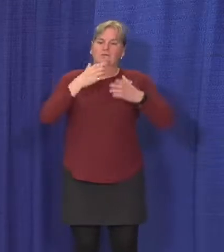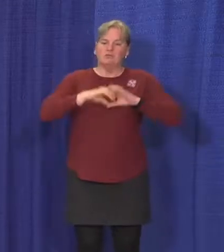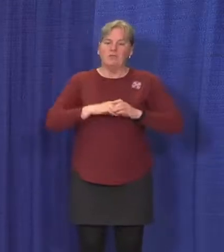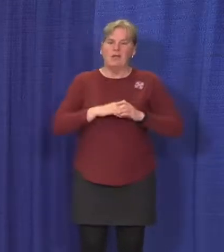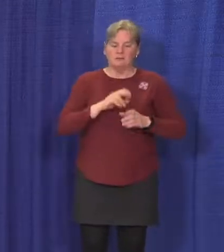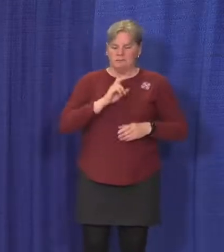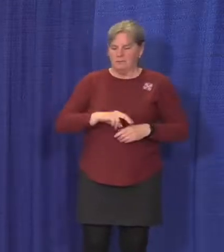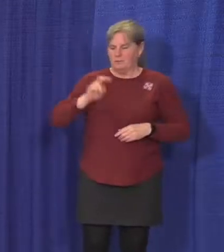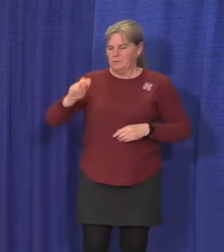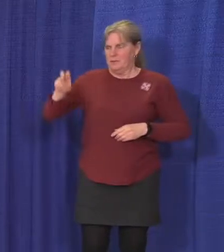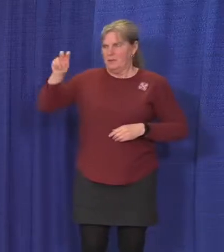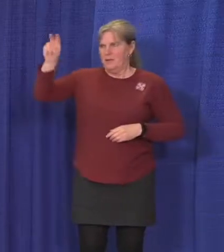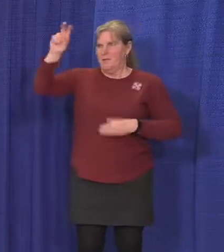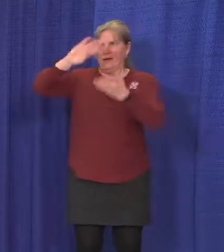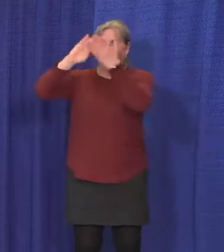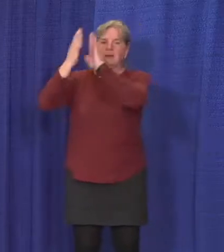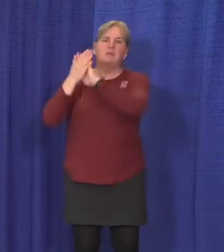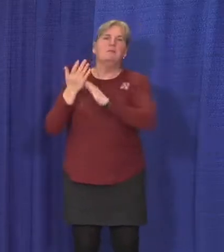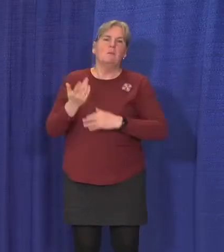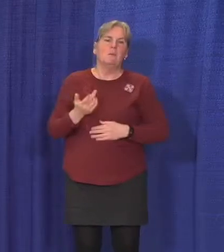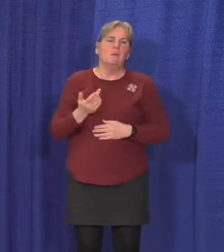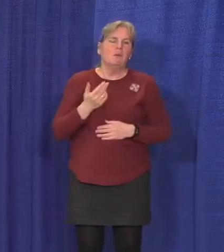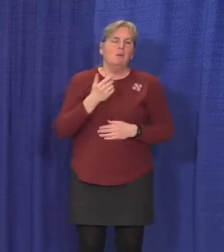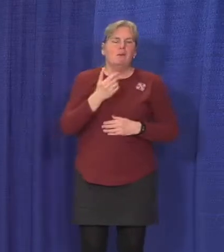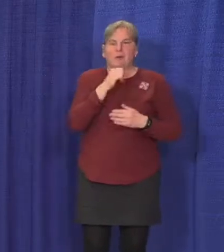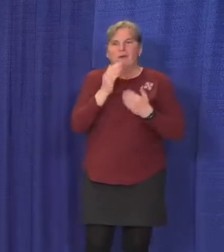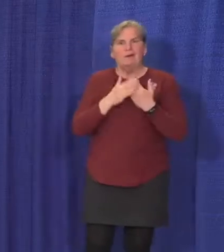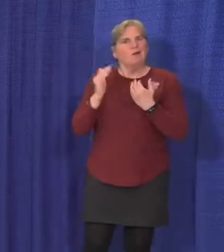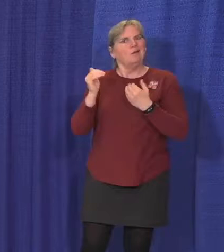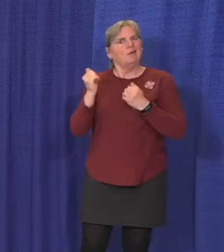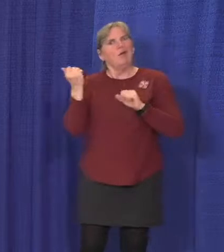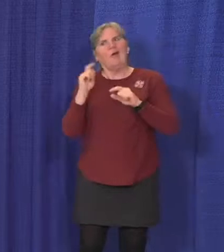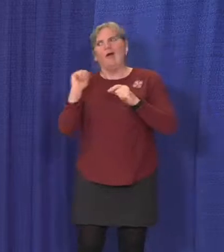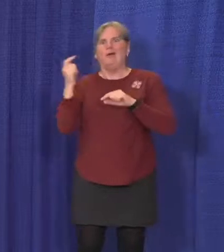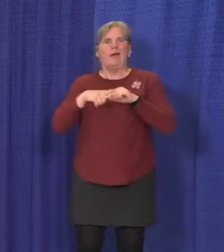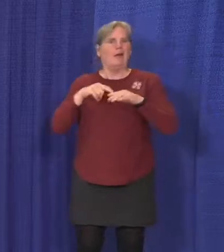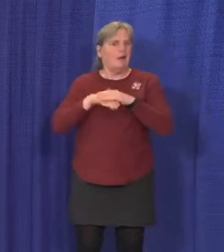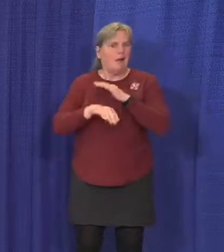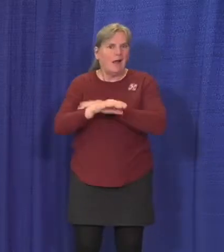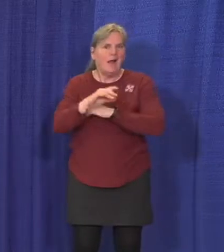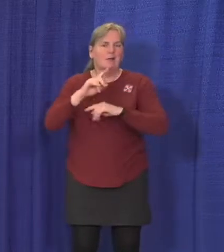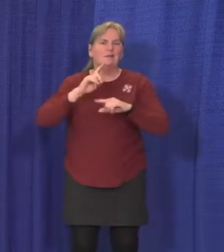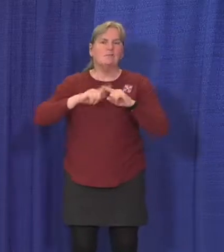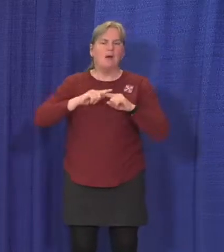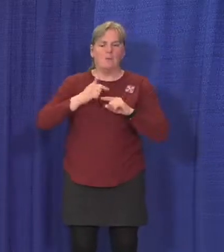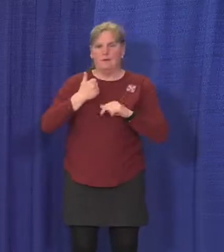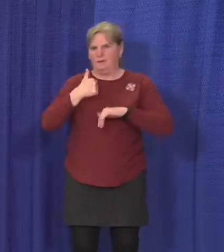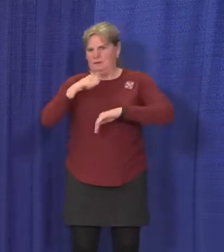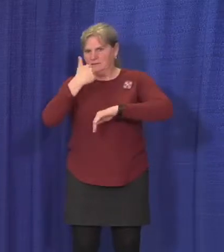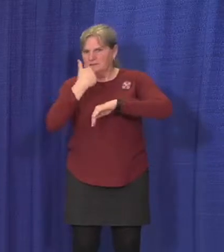opportunity will not work for everyone. Medical travel will be supported